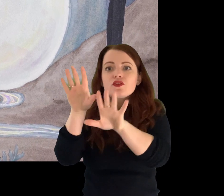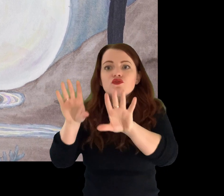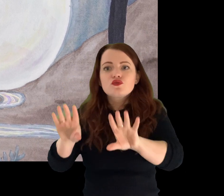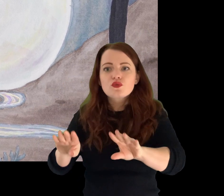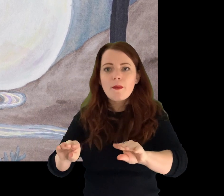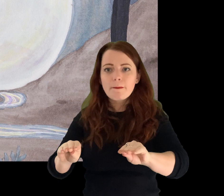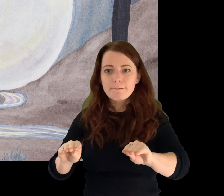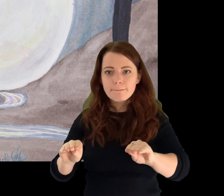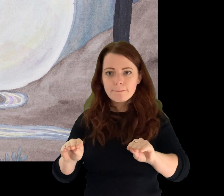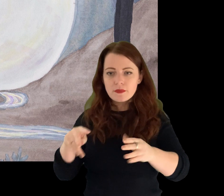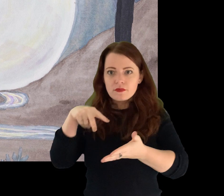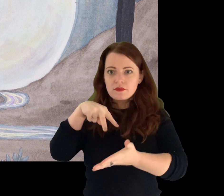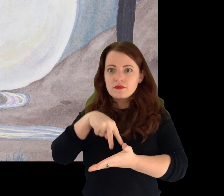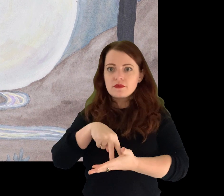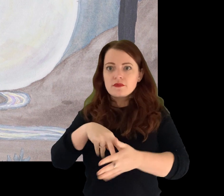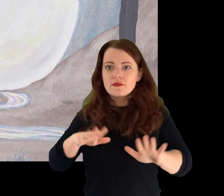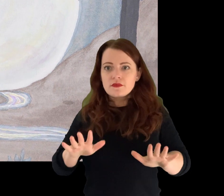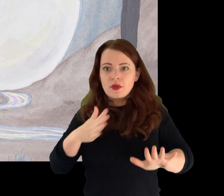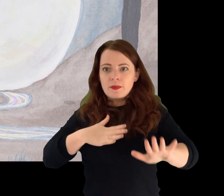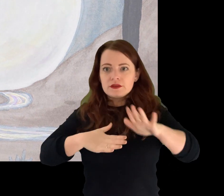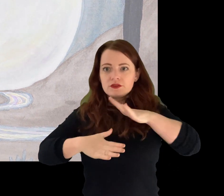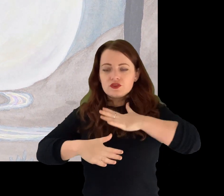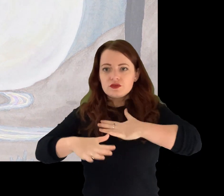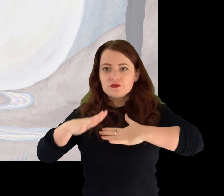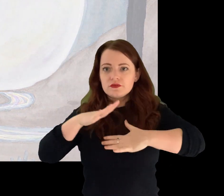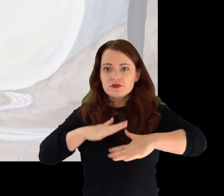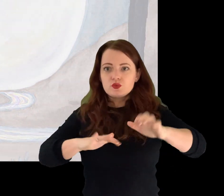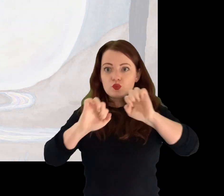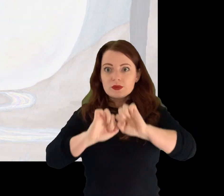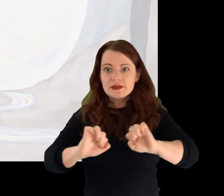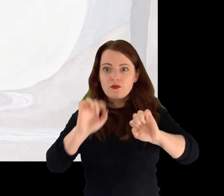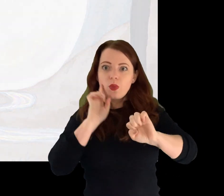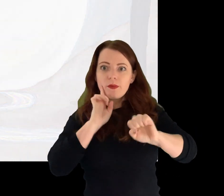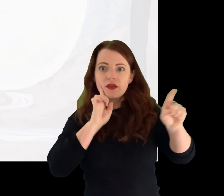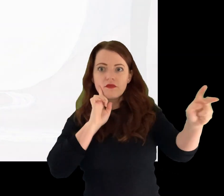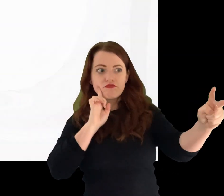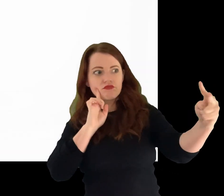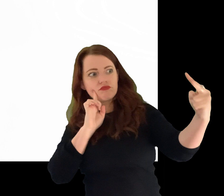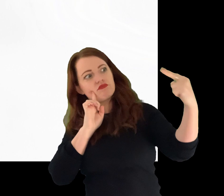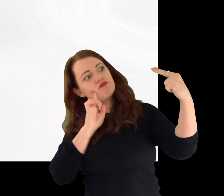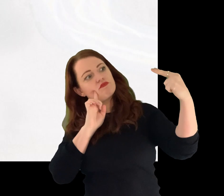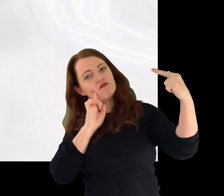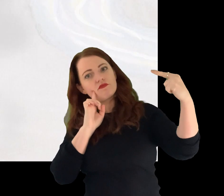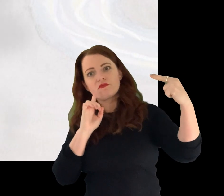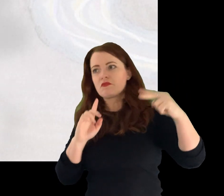stopped and stood And patiently waited The woman looked up with eyes like a lantern